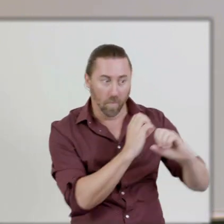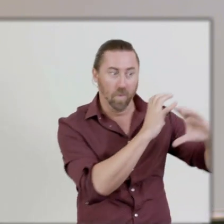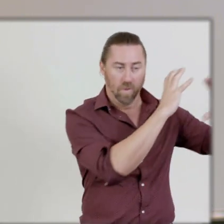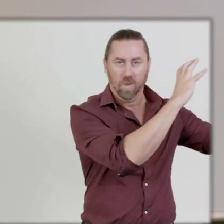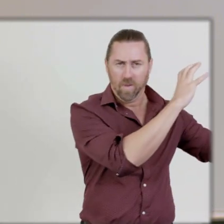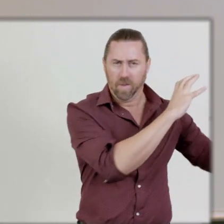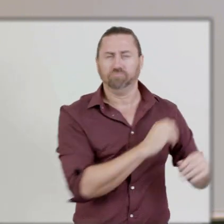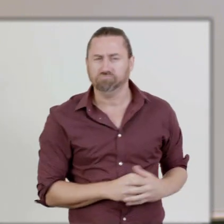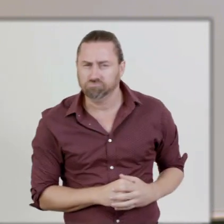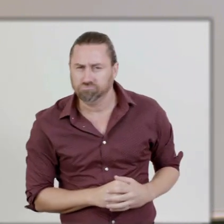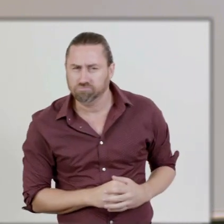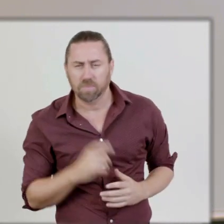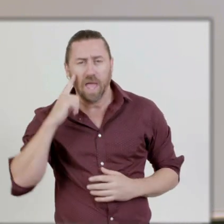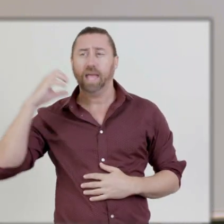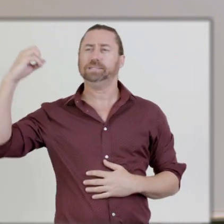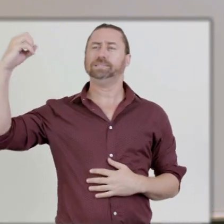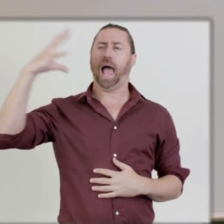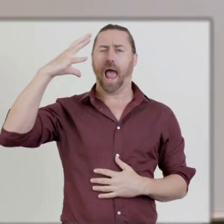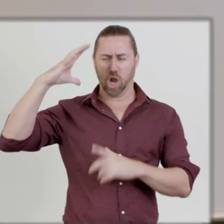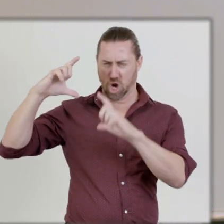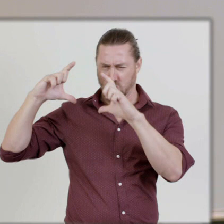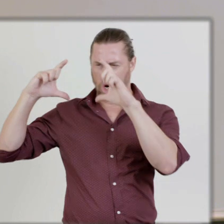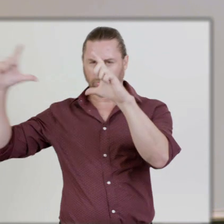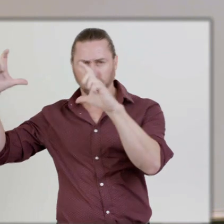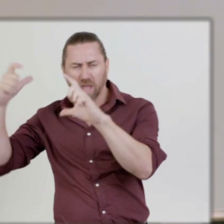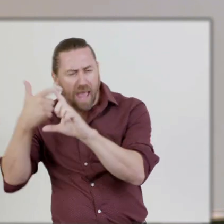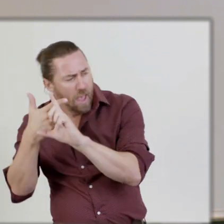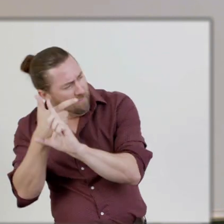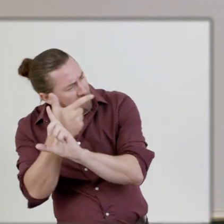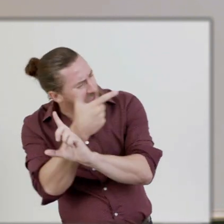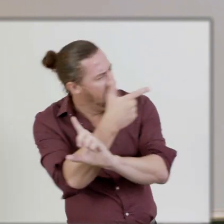we need to find a way to represent how far away each planet is from the sun.